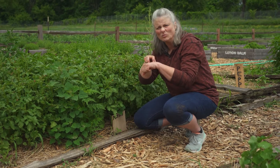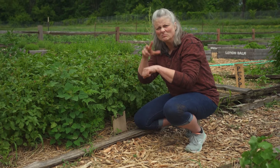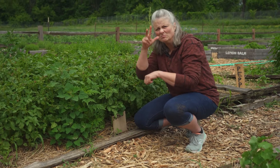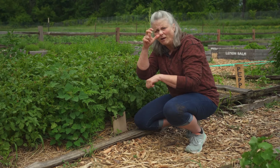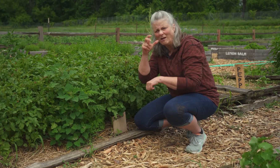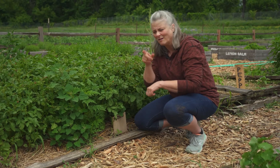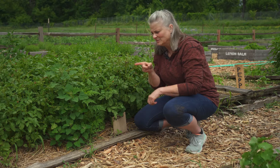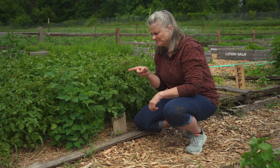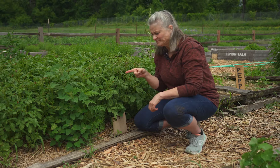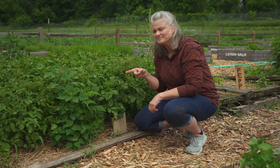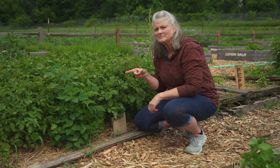It's called a potato bug.